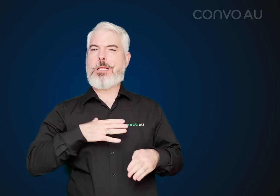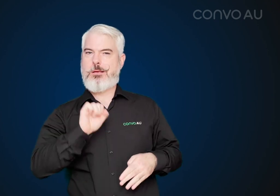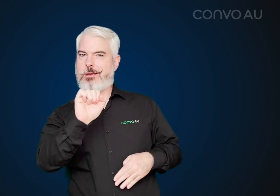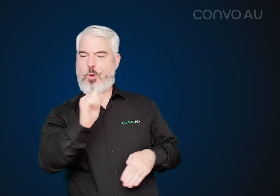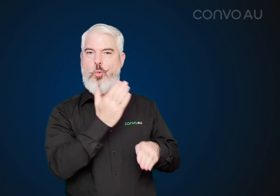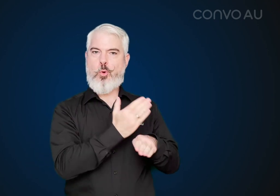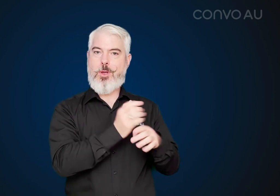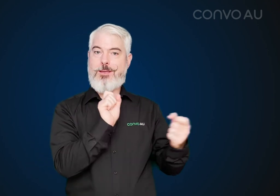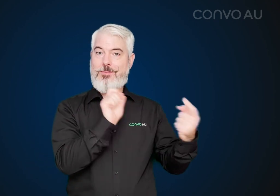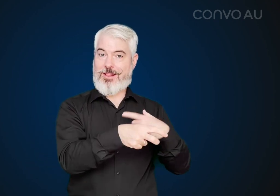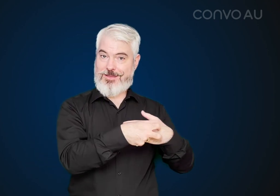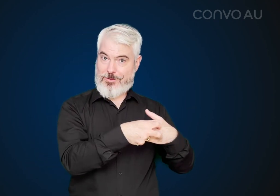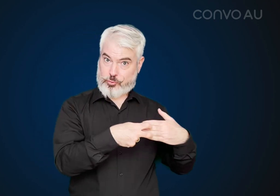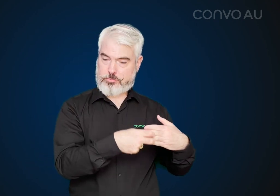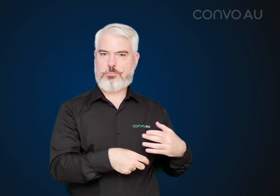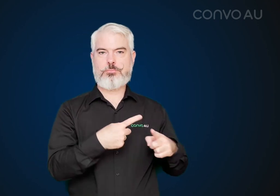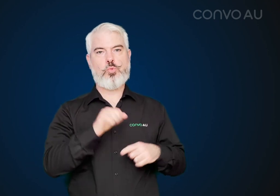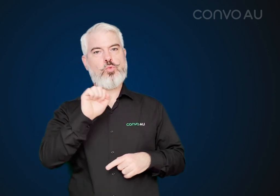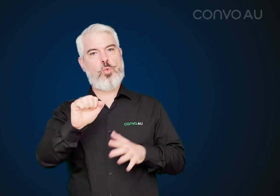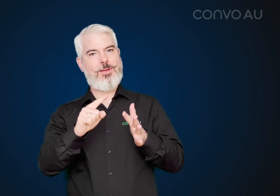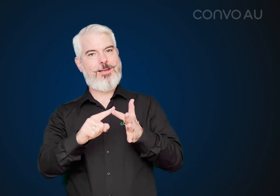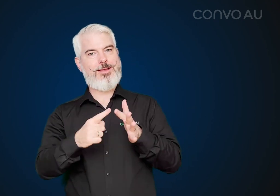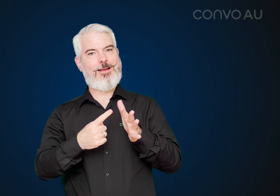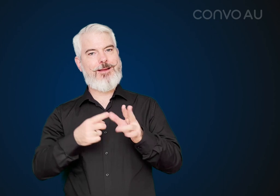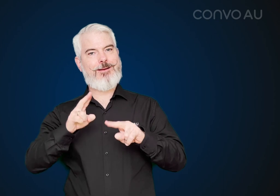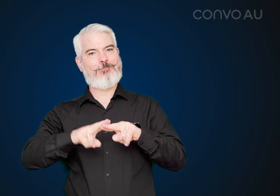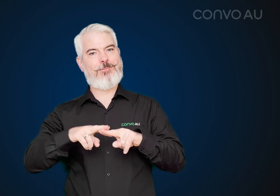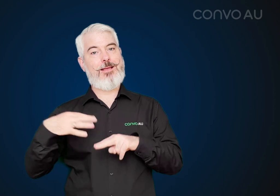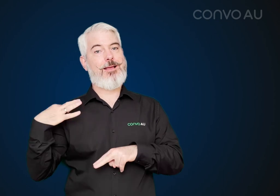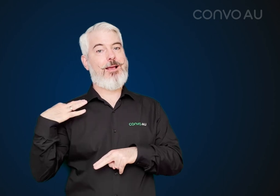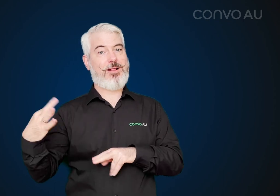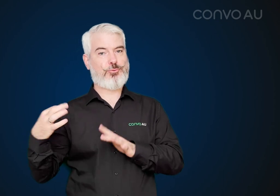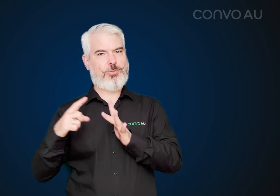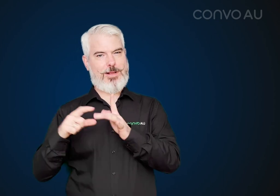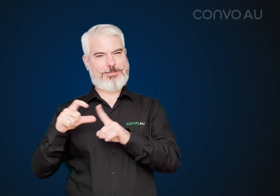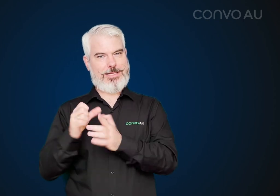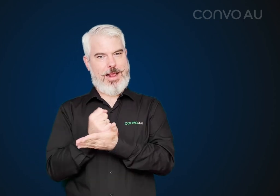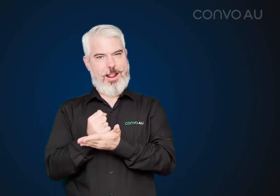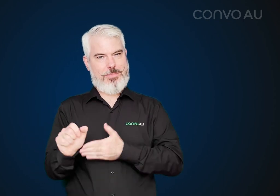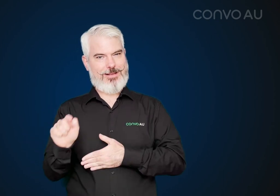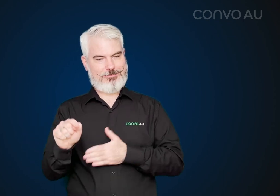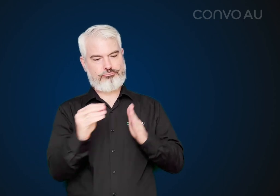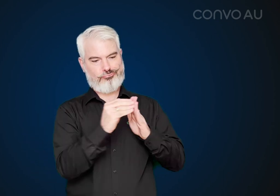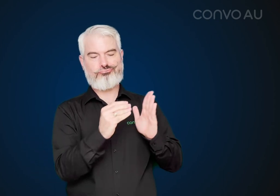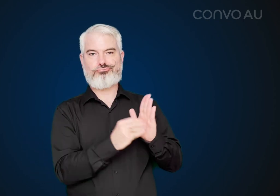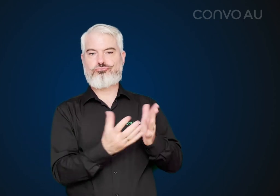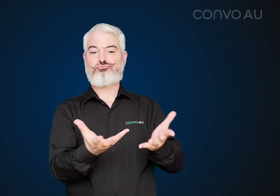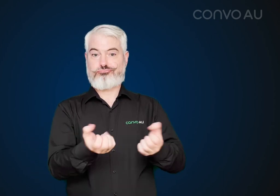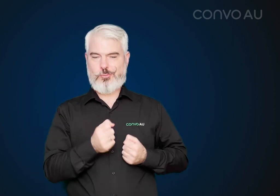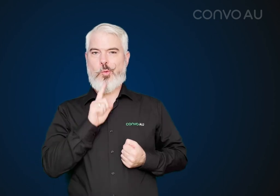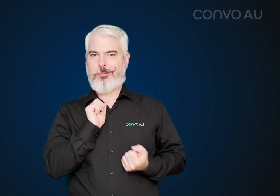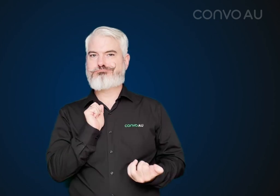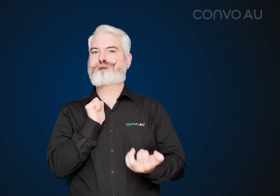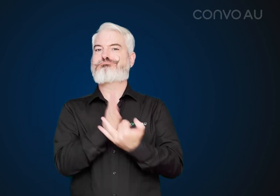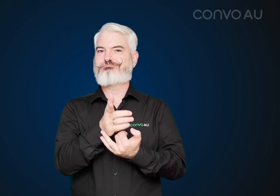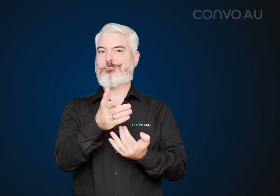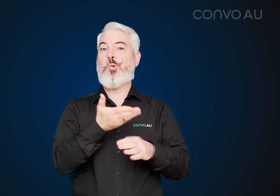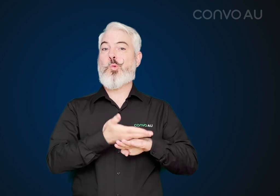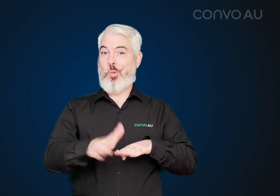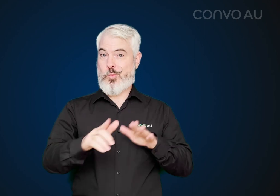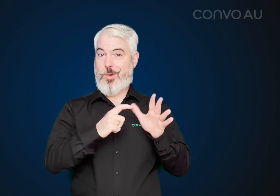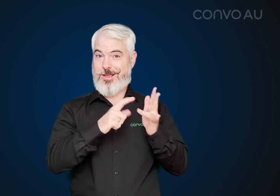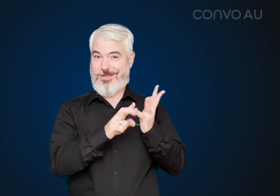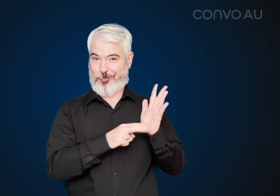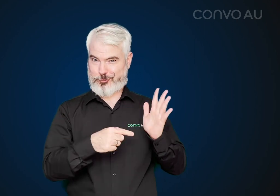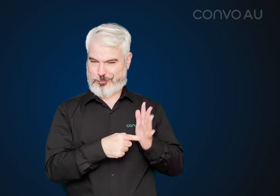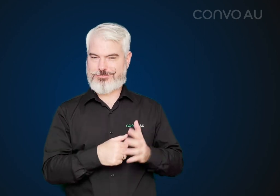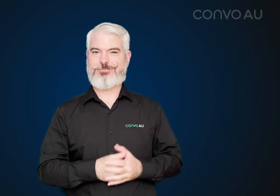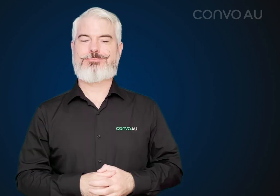using your work email address and EAF Application ID number.